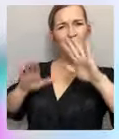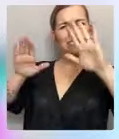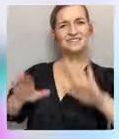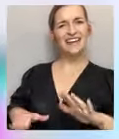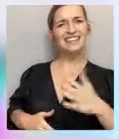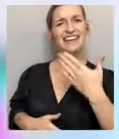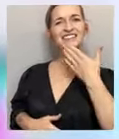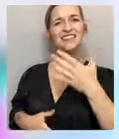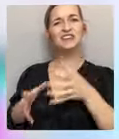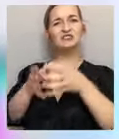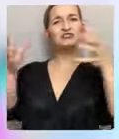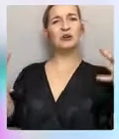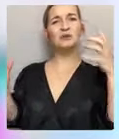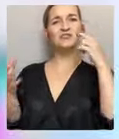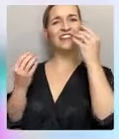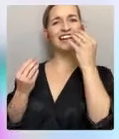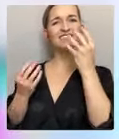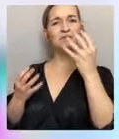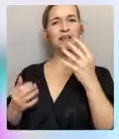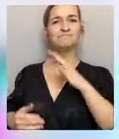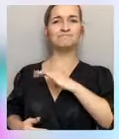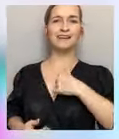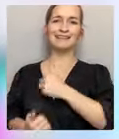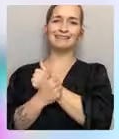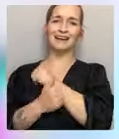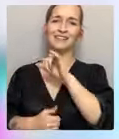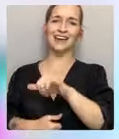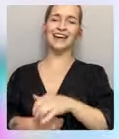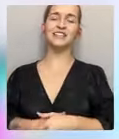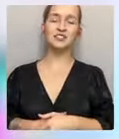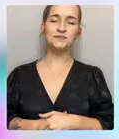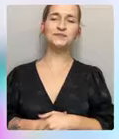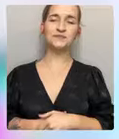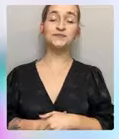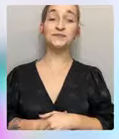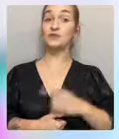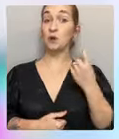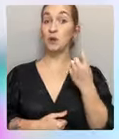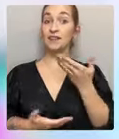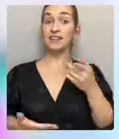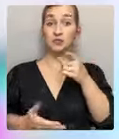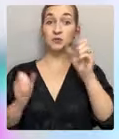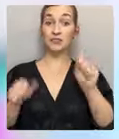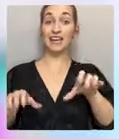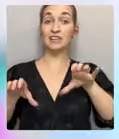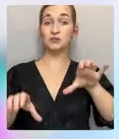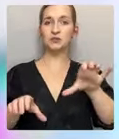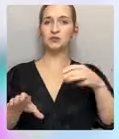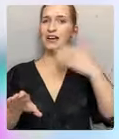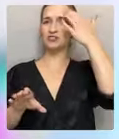Thank you for all the information. I really loved that. So, one thing you can do,